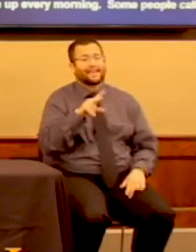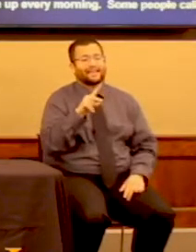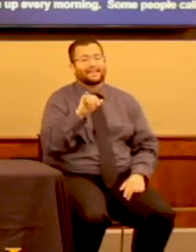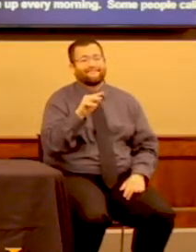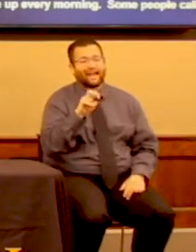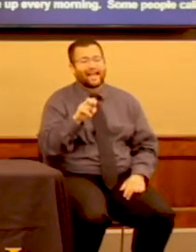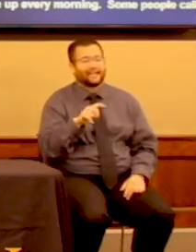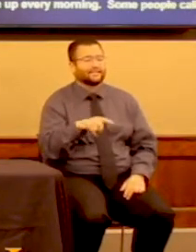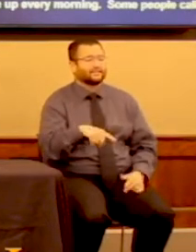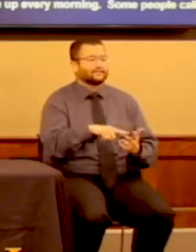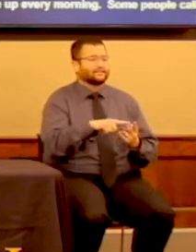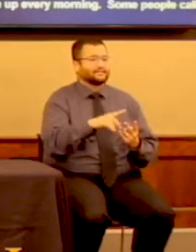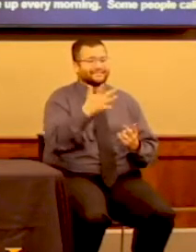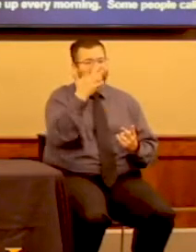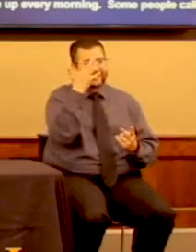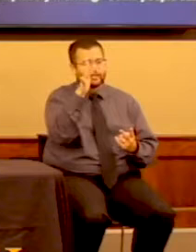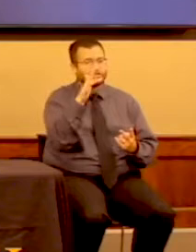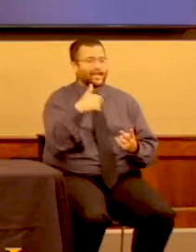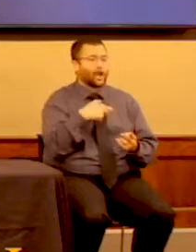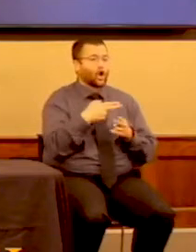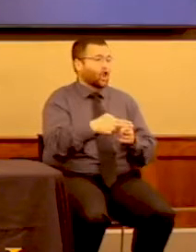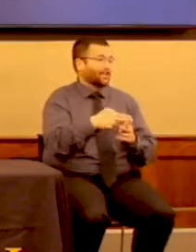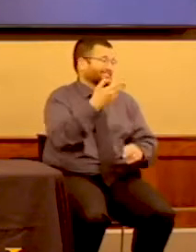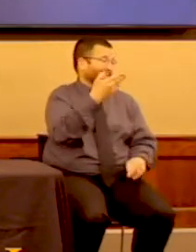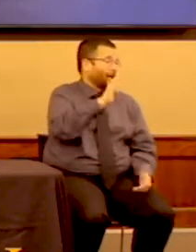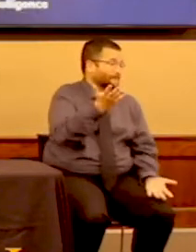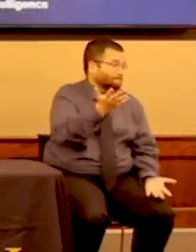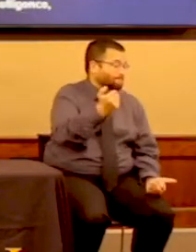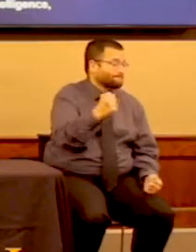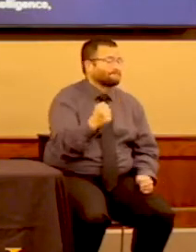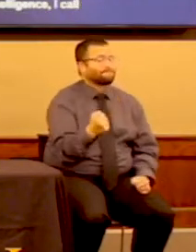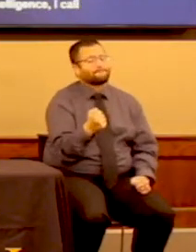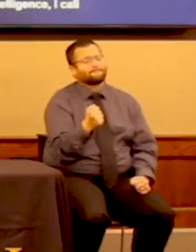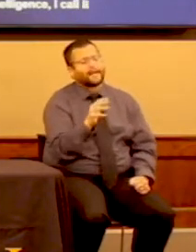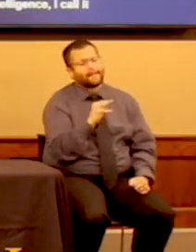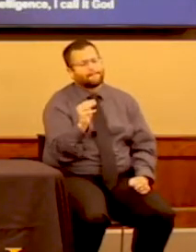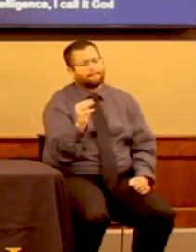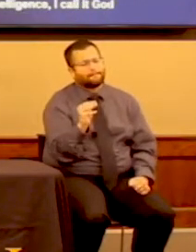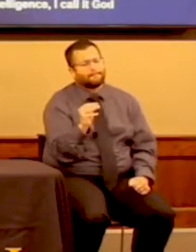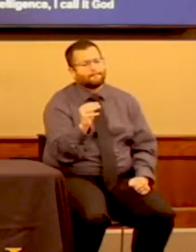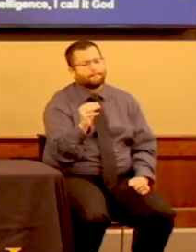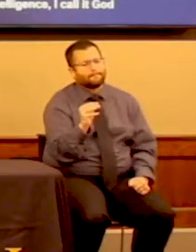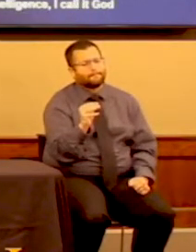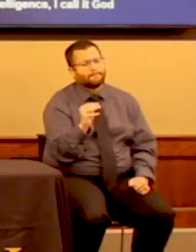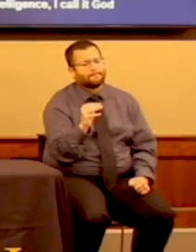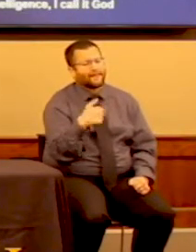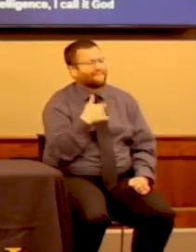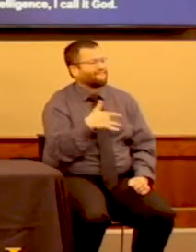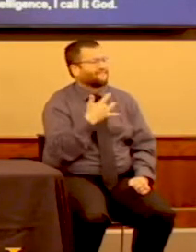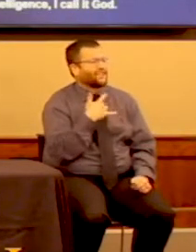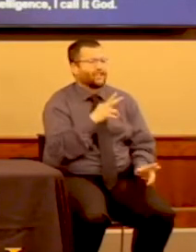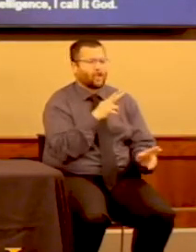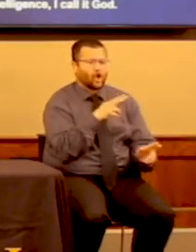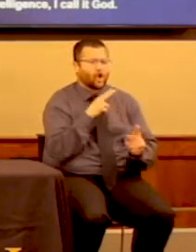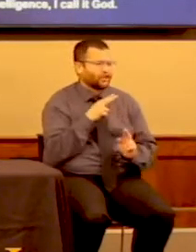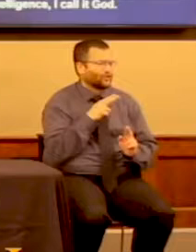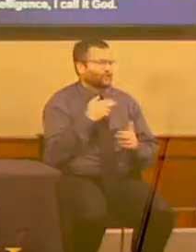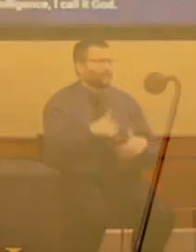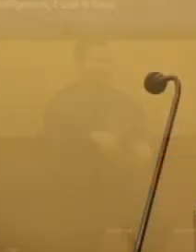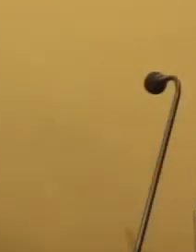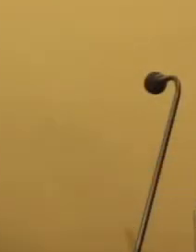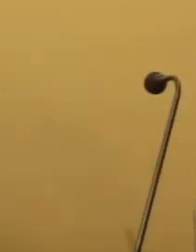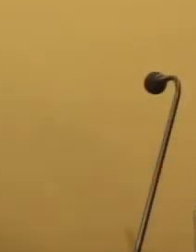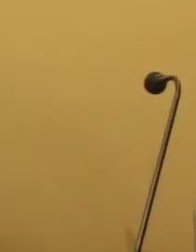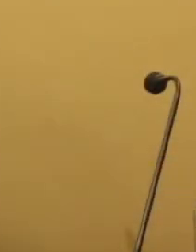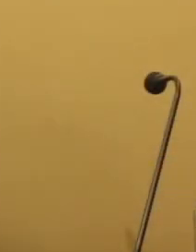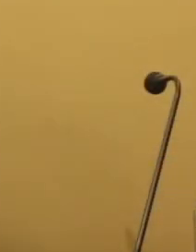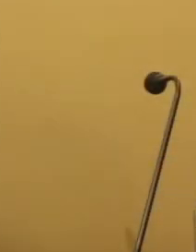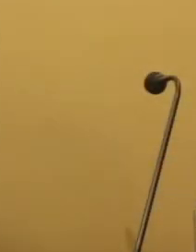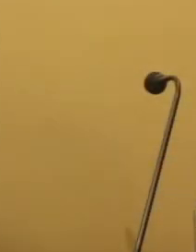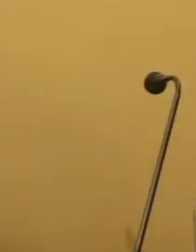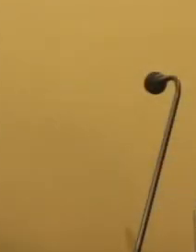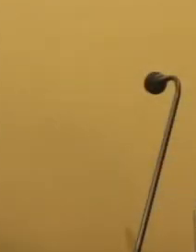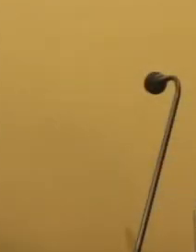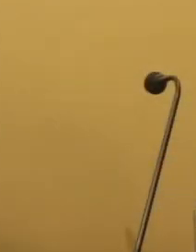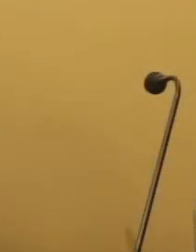I call it God and I'm just so honored to